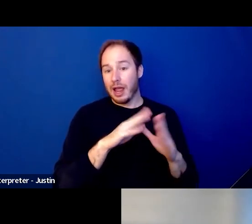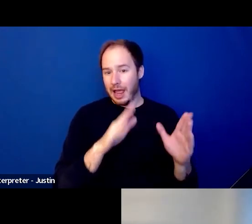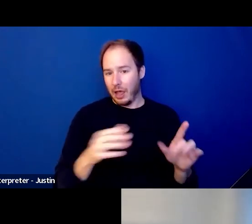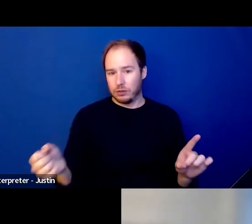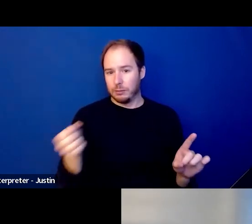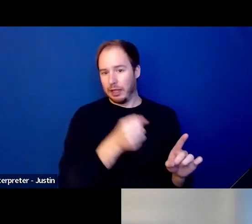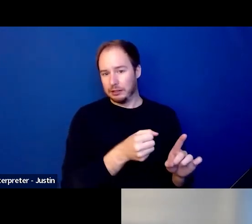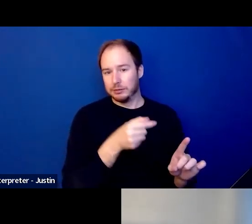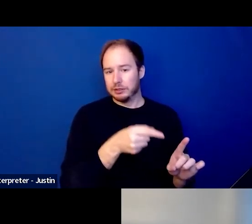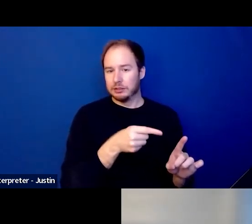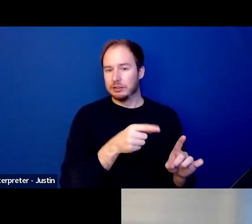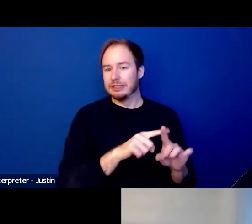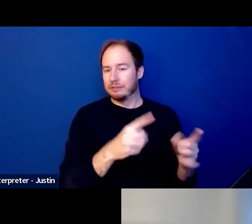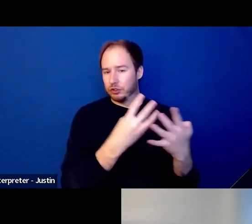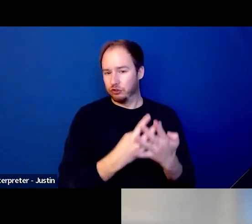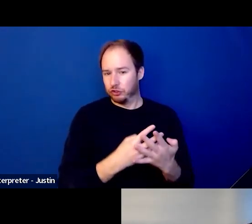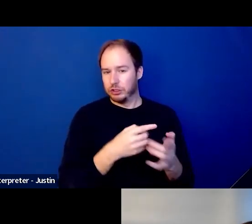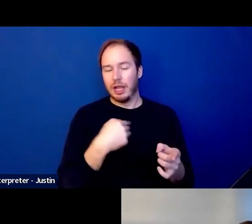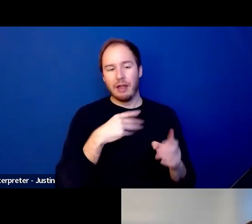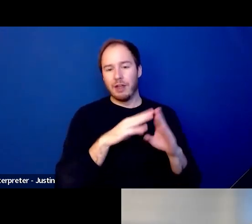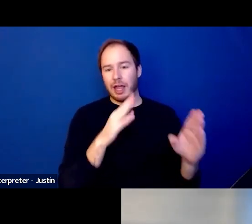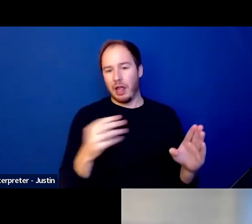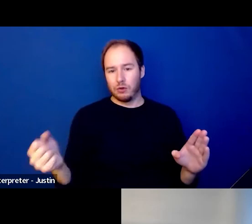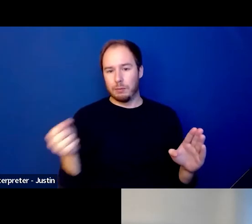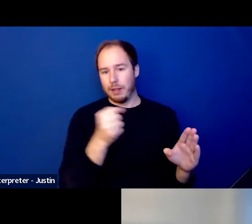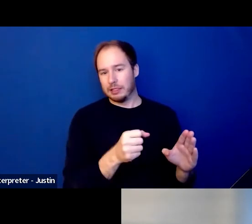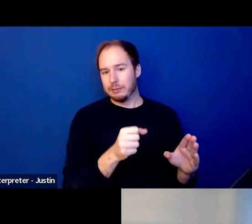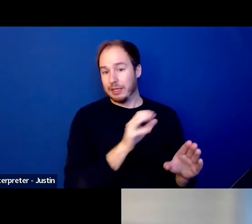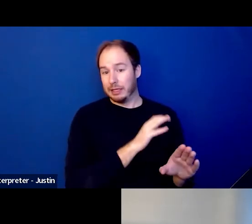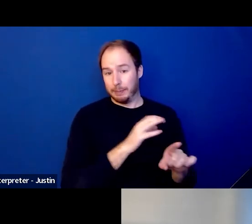So when we have those housing placement committees, that people are probably more interested in,